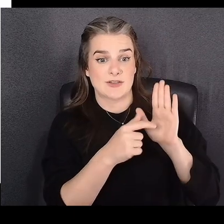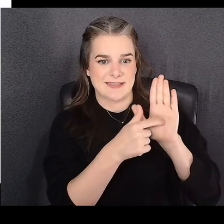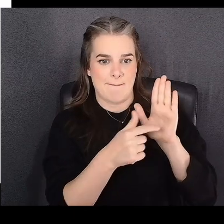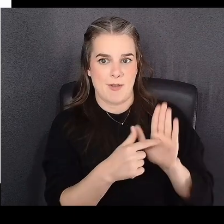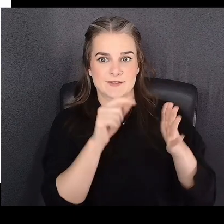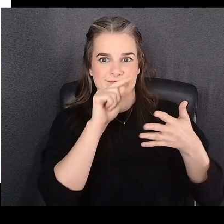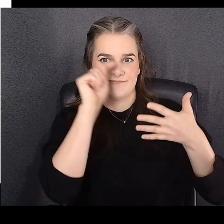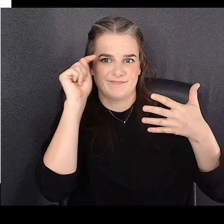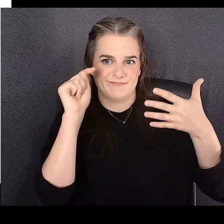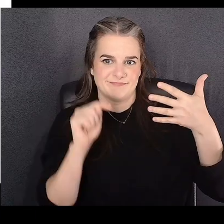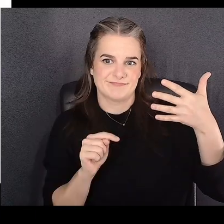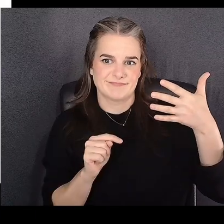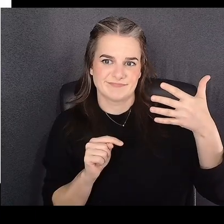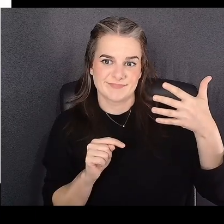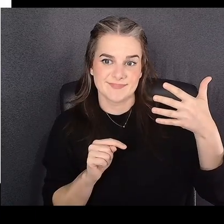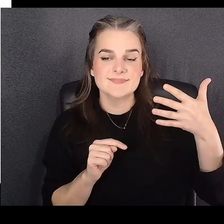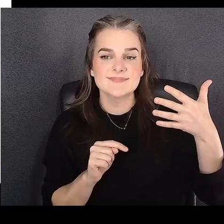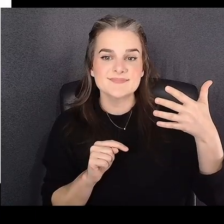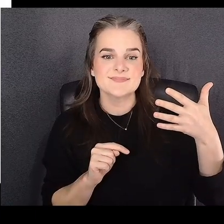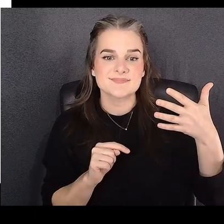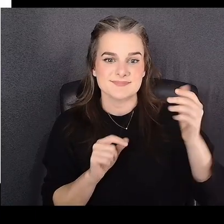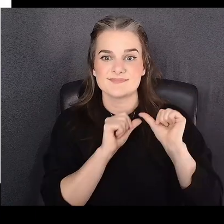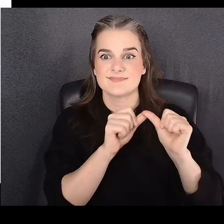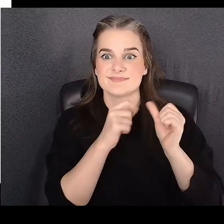We were frequently talking about-- an Amazon Alexa.